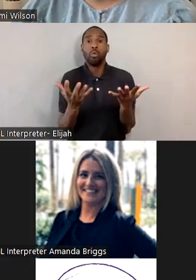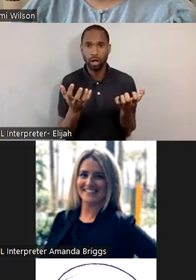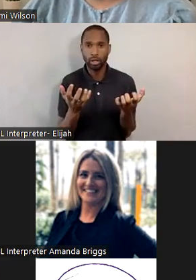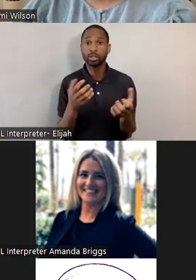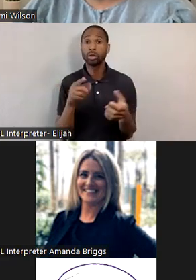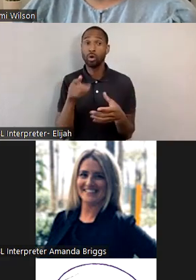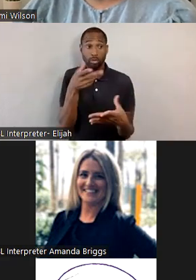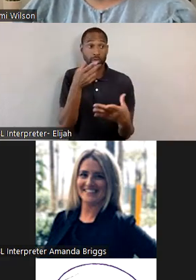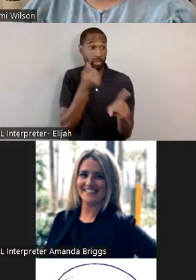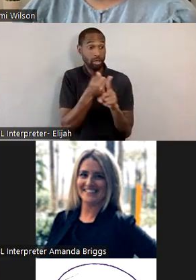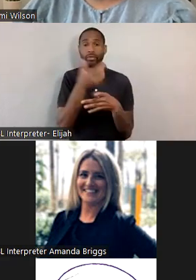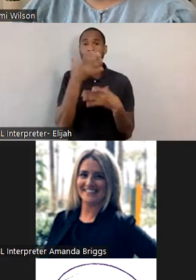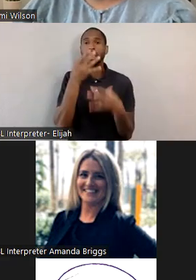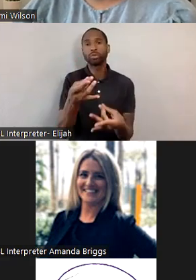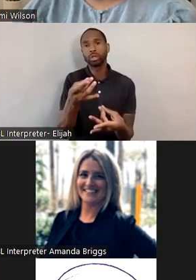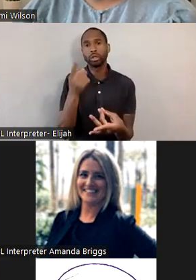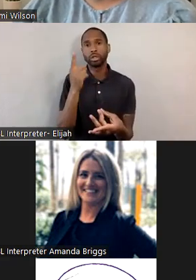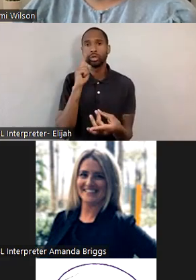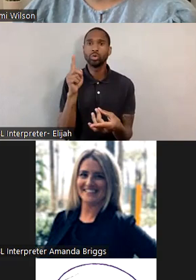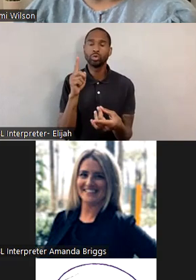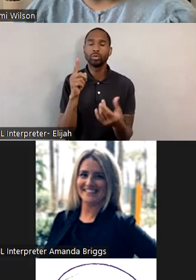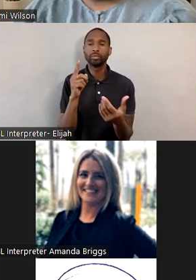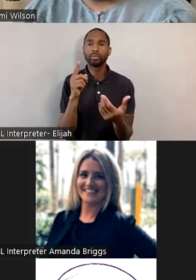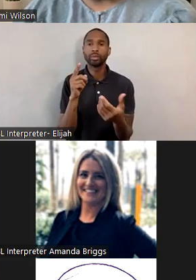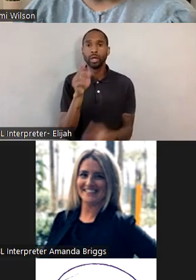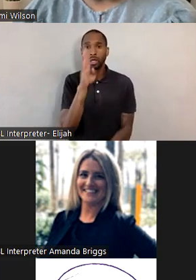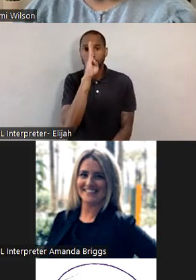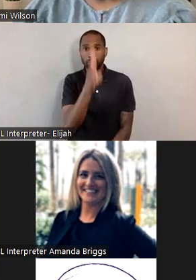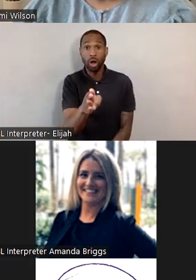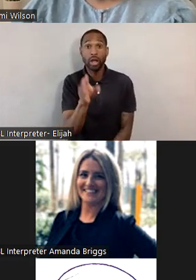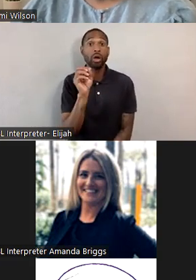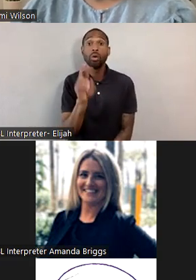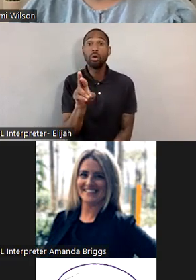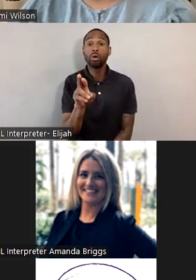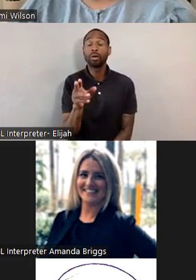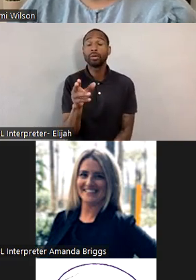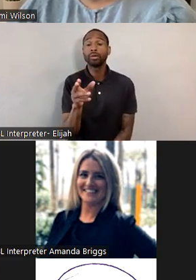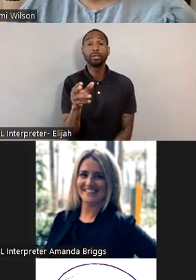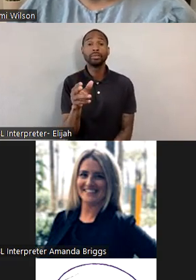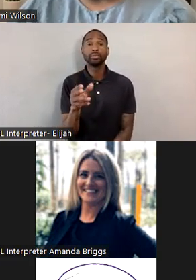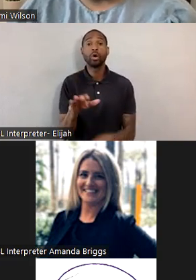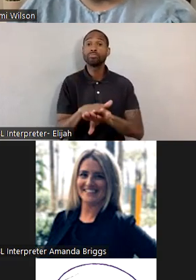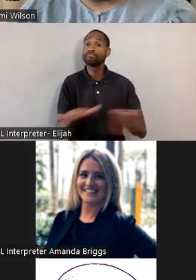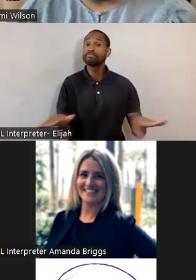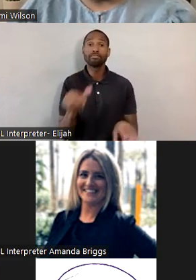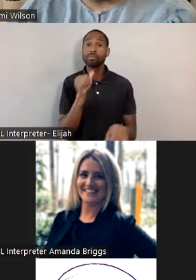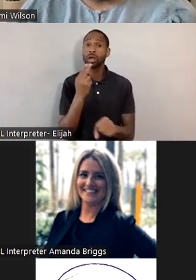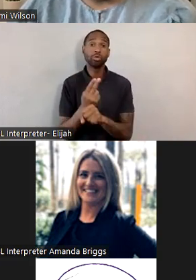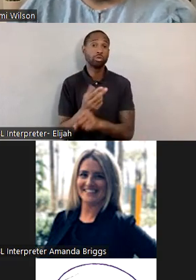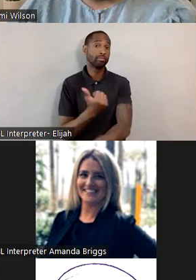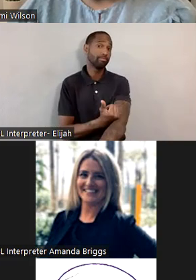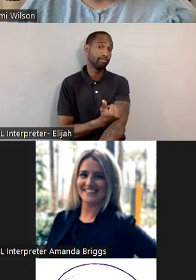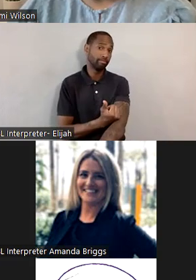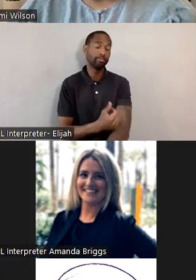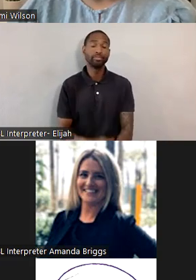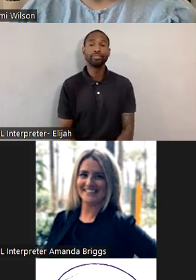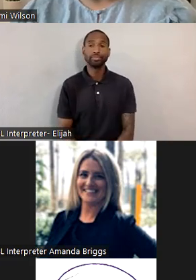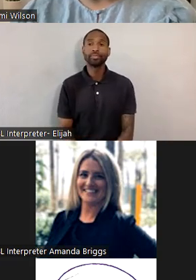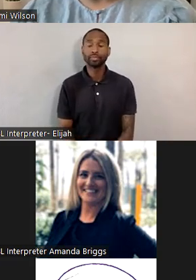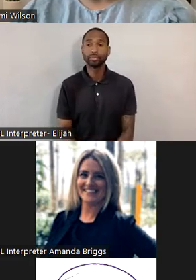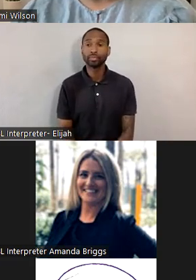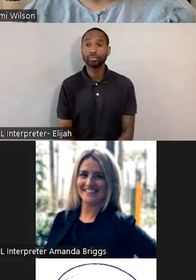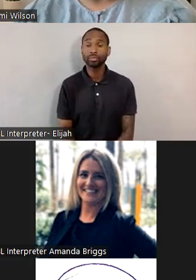sobriety or no longer using substances. It's more likely that they didn't